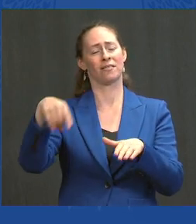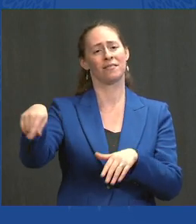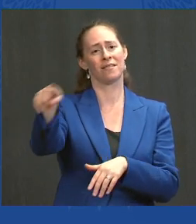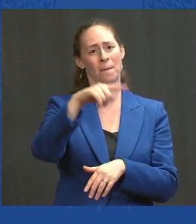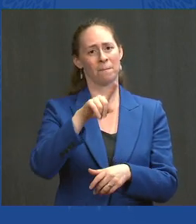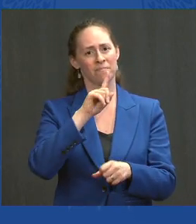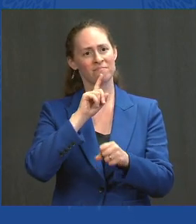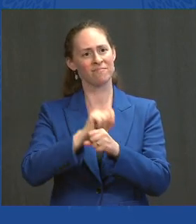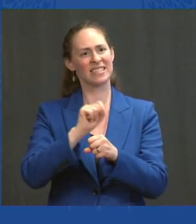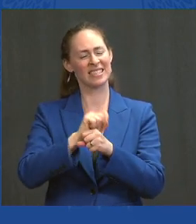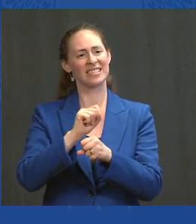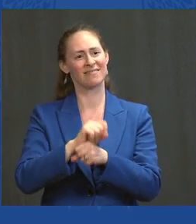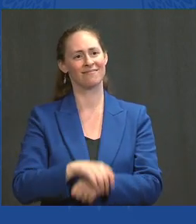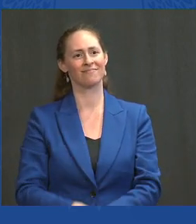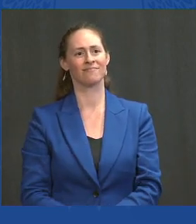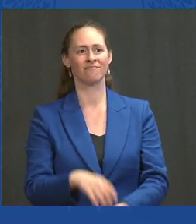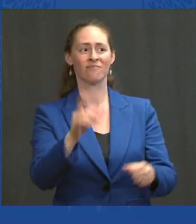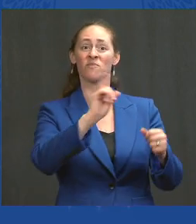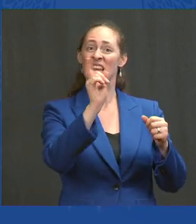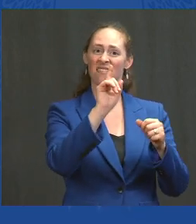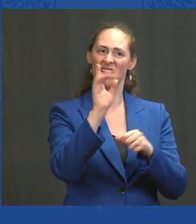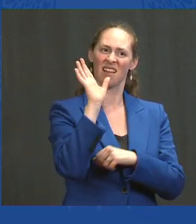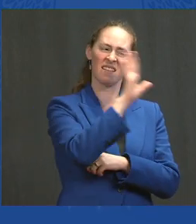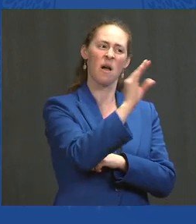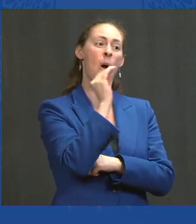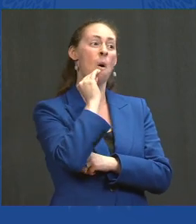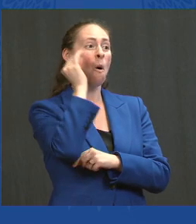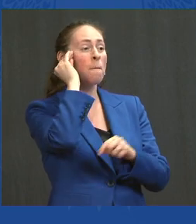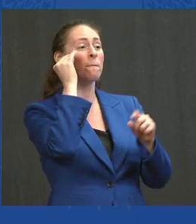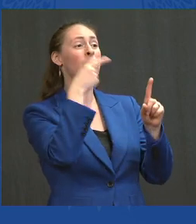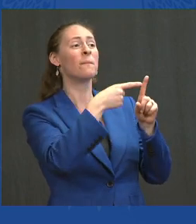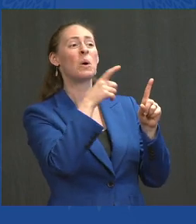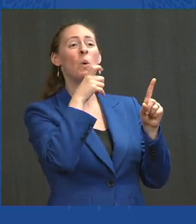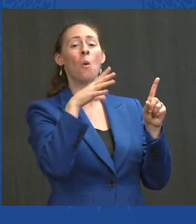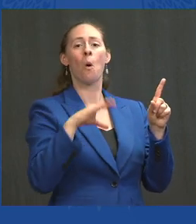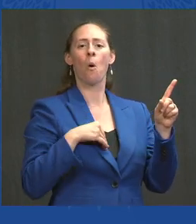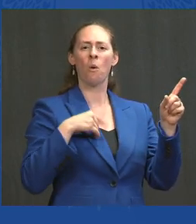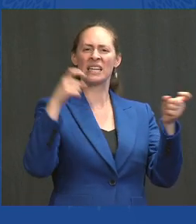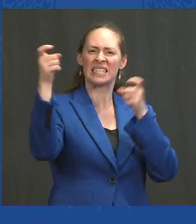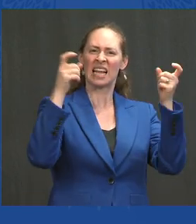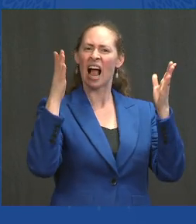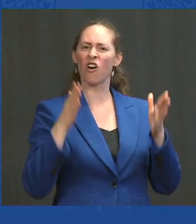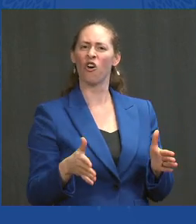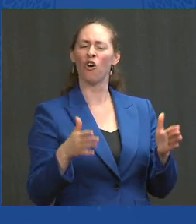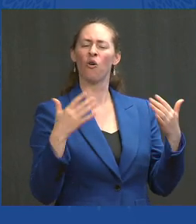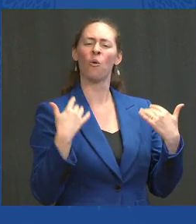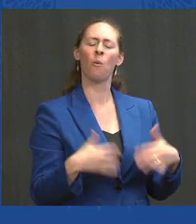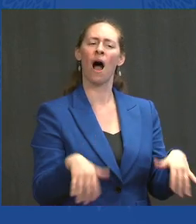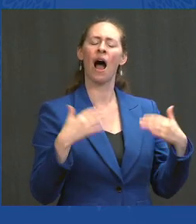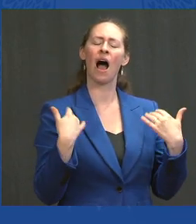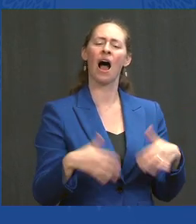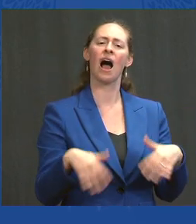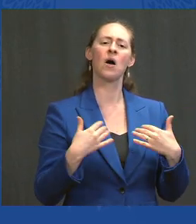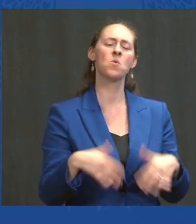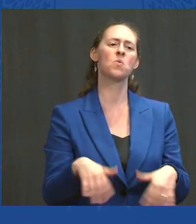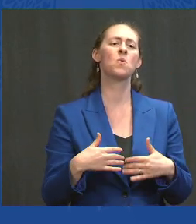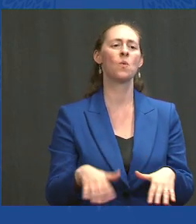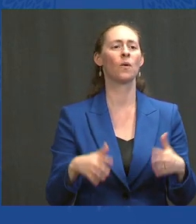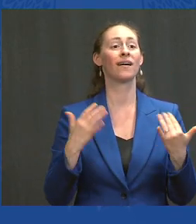Also among this incredible group that's here are healthcare workers and frontline workers who went above and beyond the call